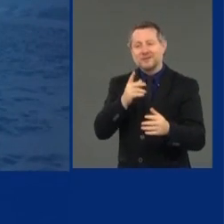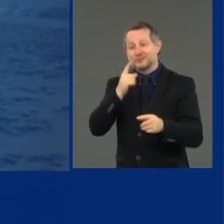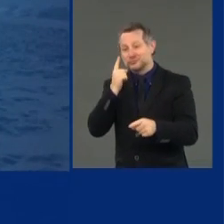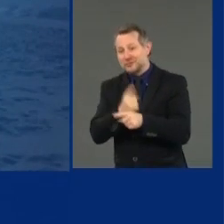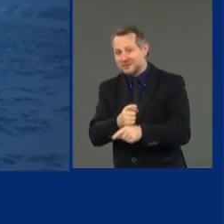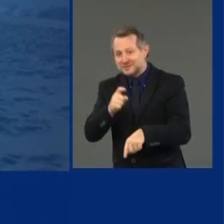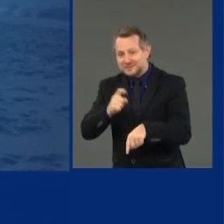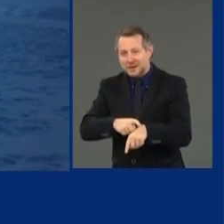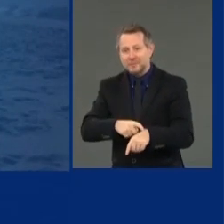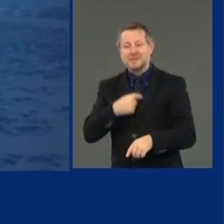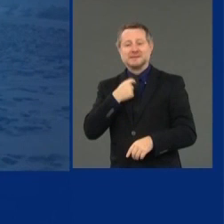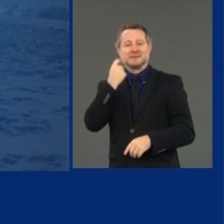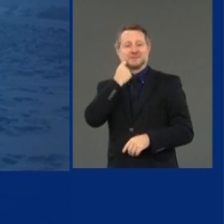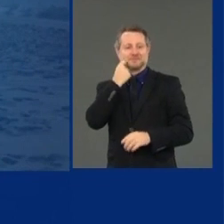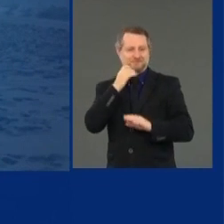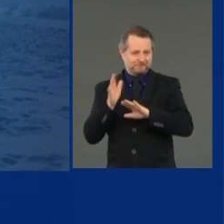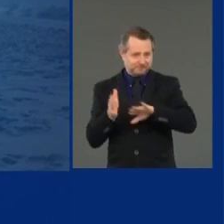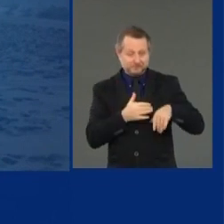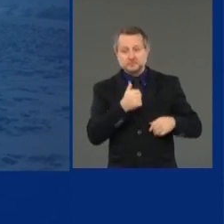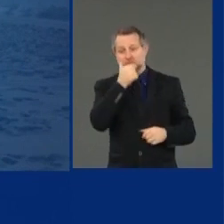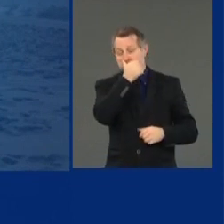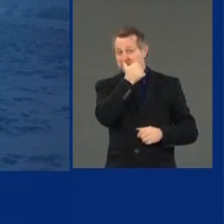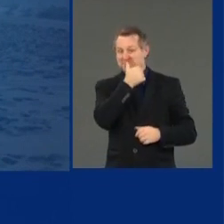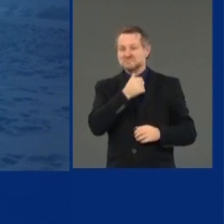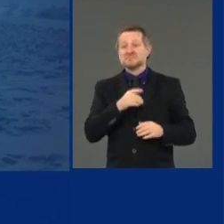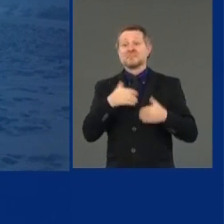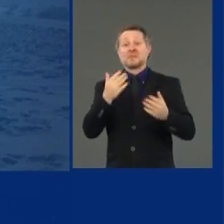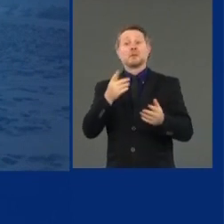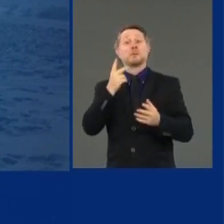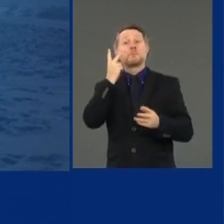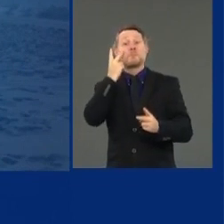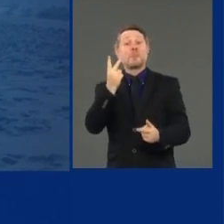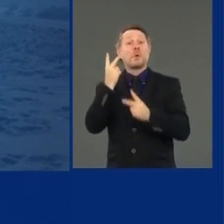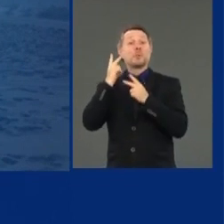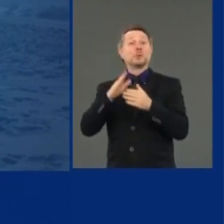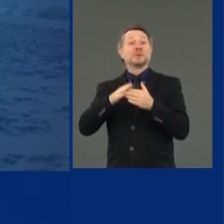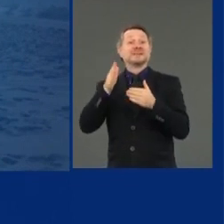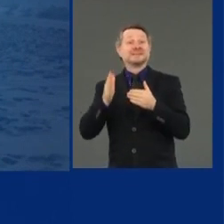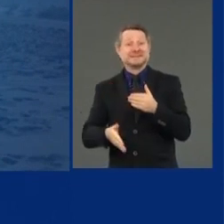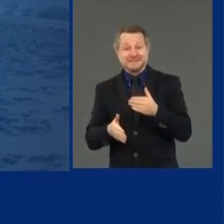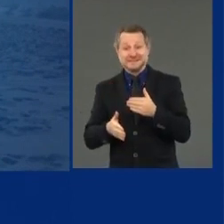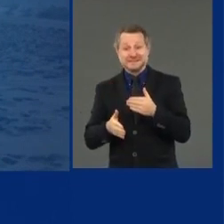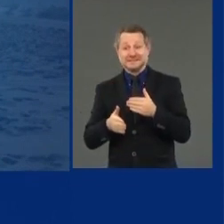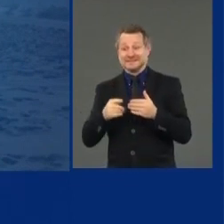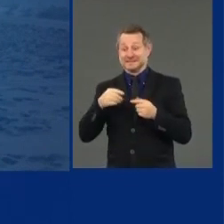TIMELY SO YOU HAVE THE MOST RECENT FACTS TO MAKE THE